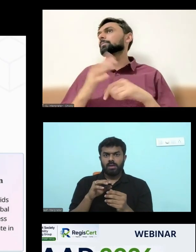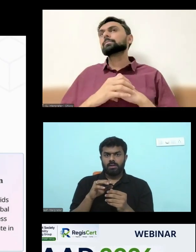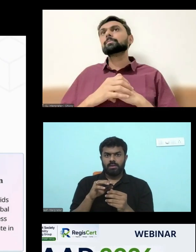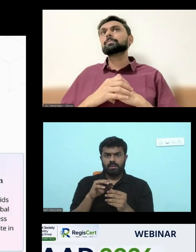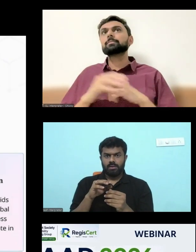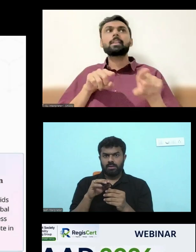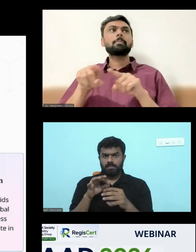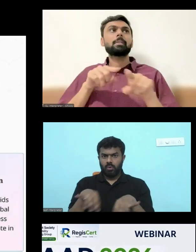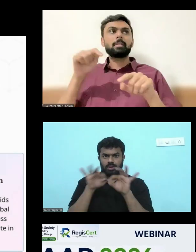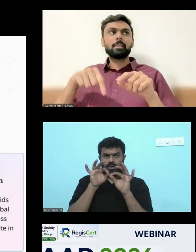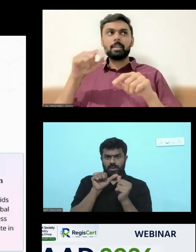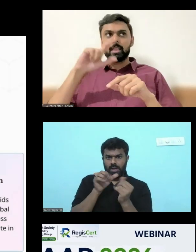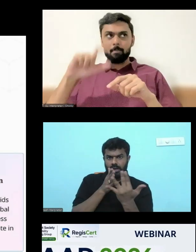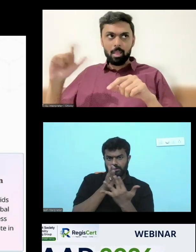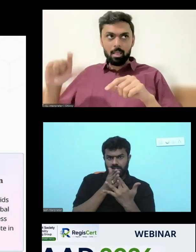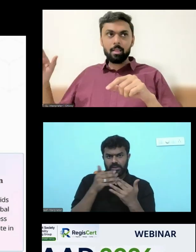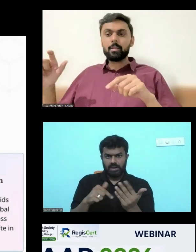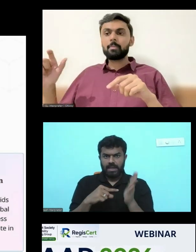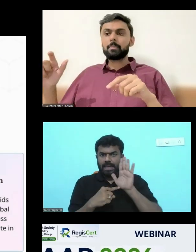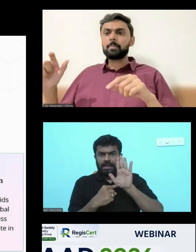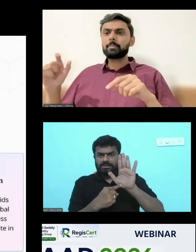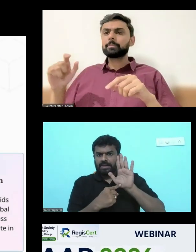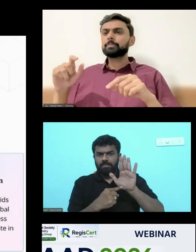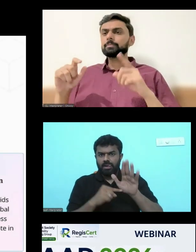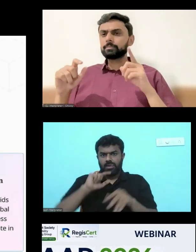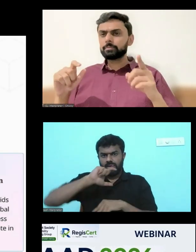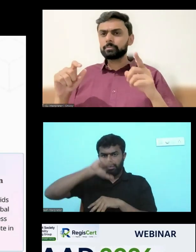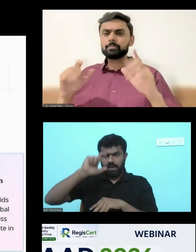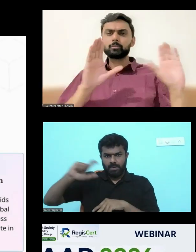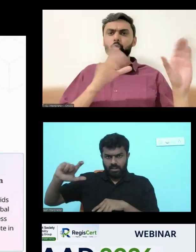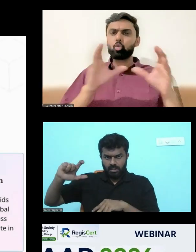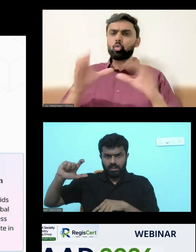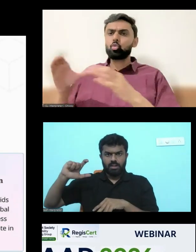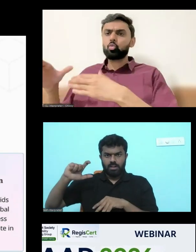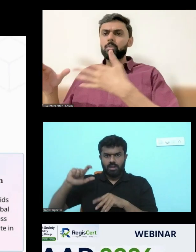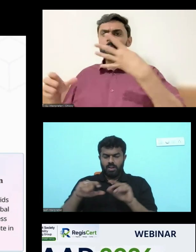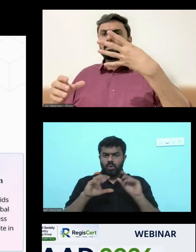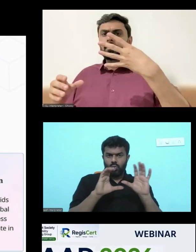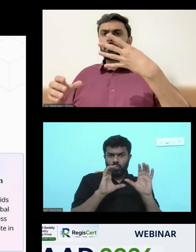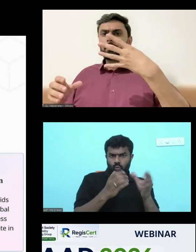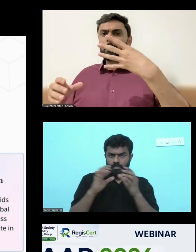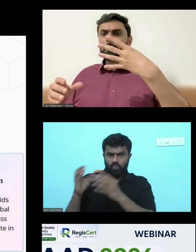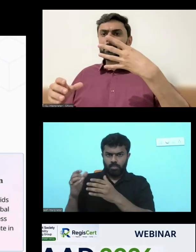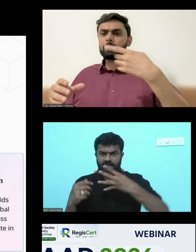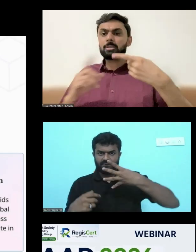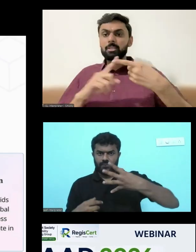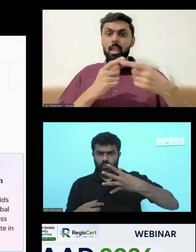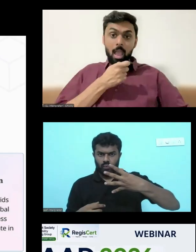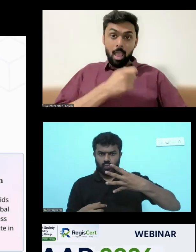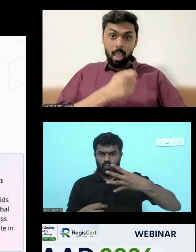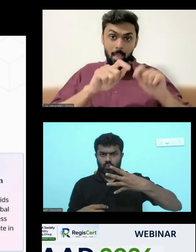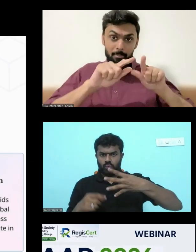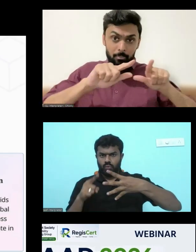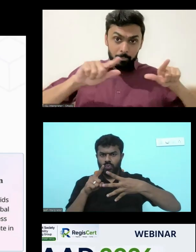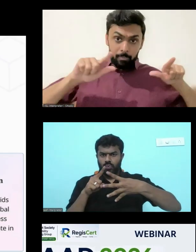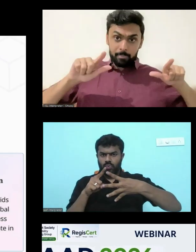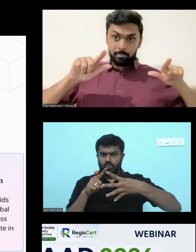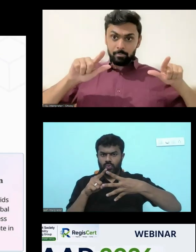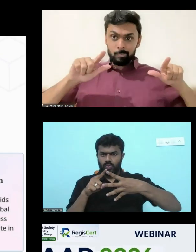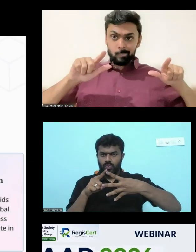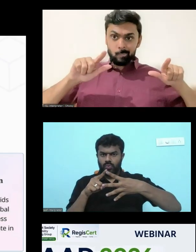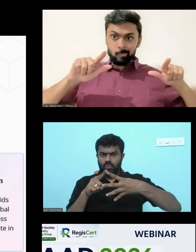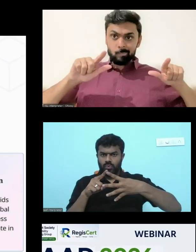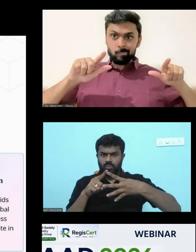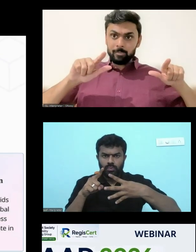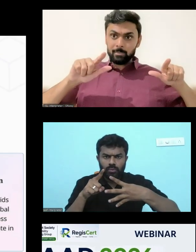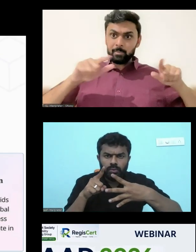So it can be classified as handheld magnifiers, which also is essential for students with low